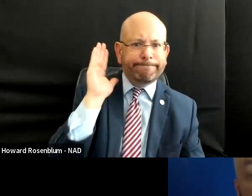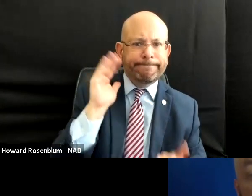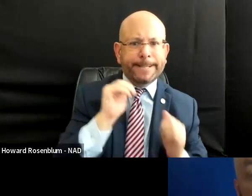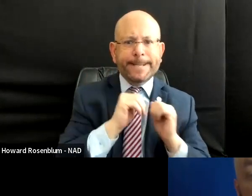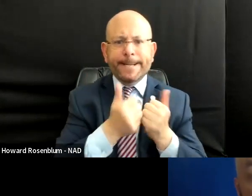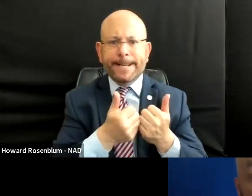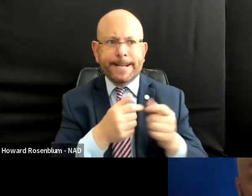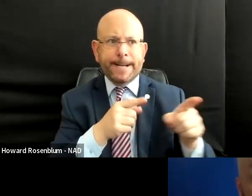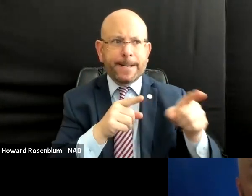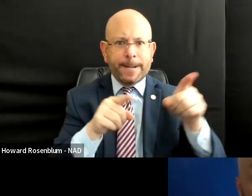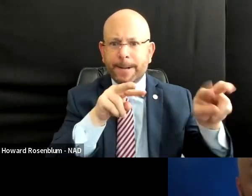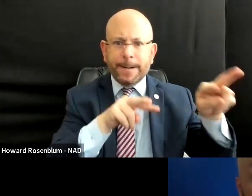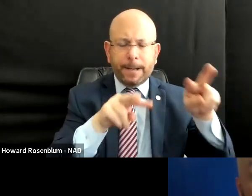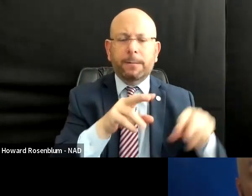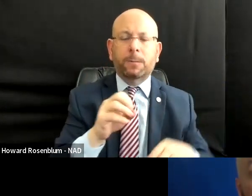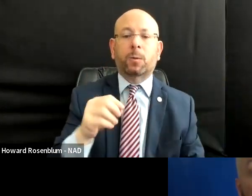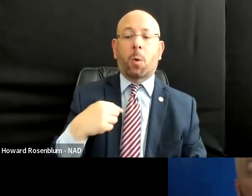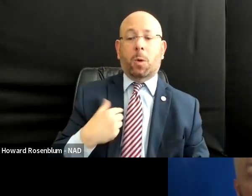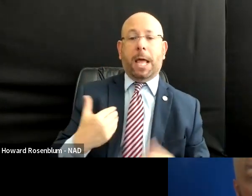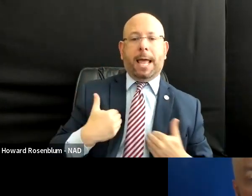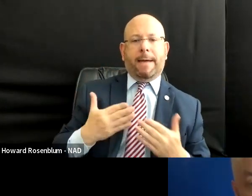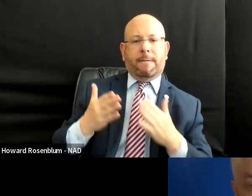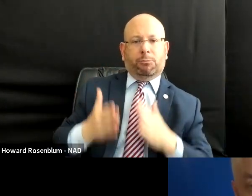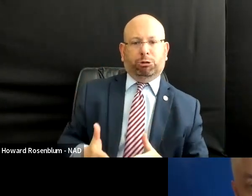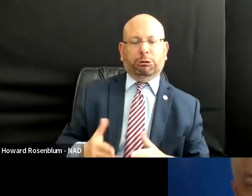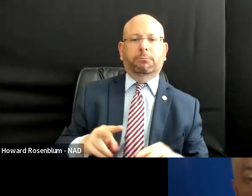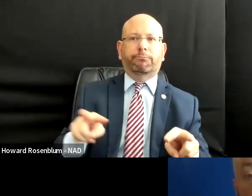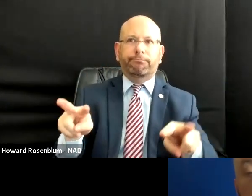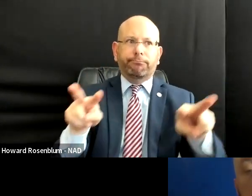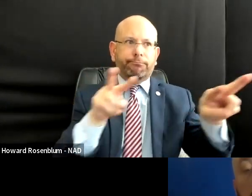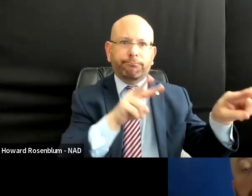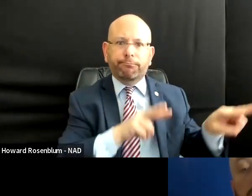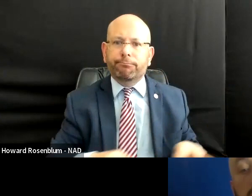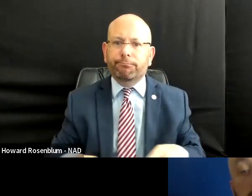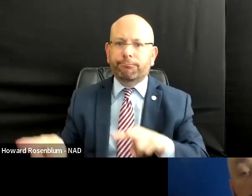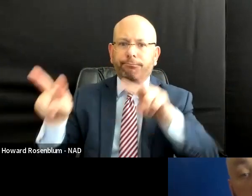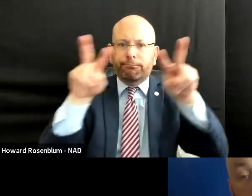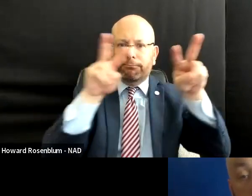changes to their current current law. Sometimes